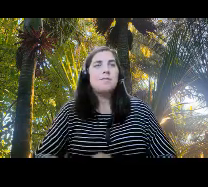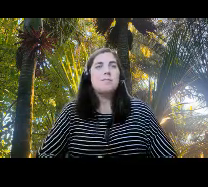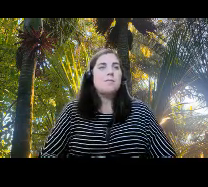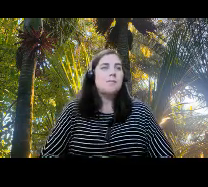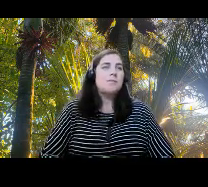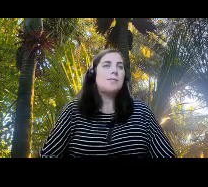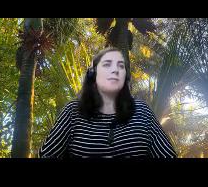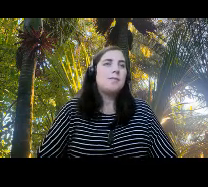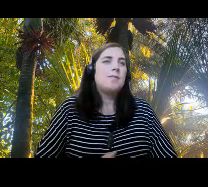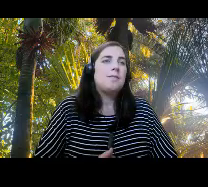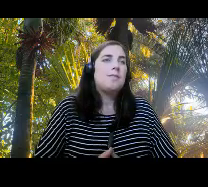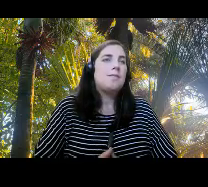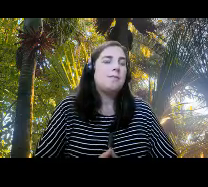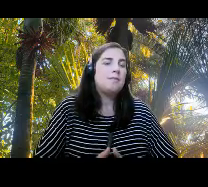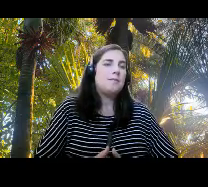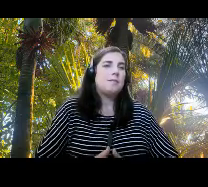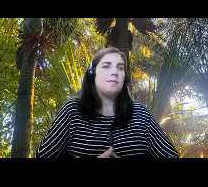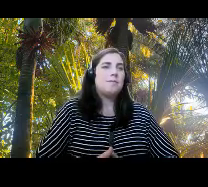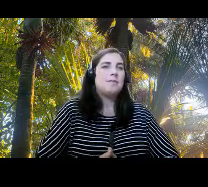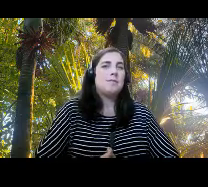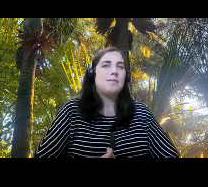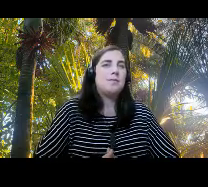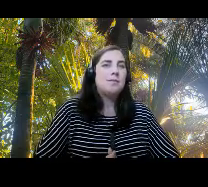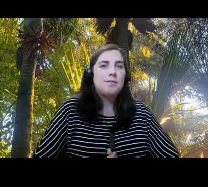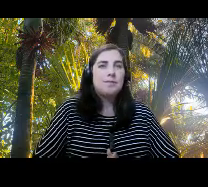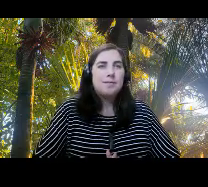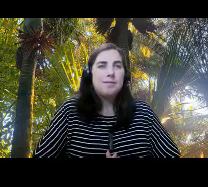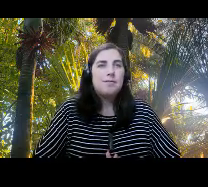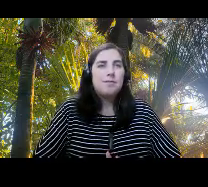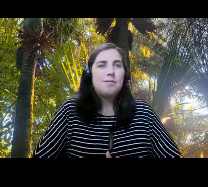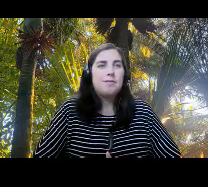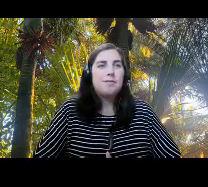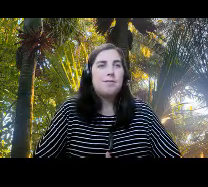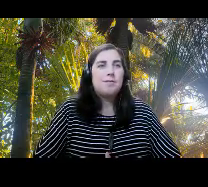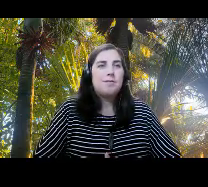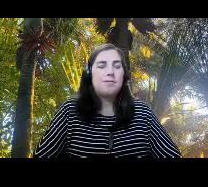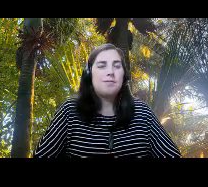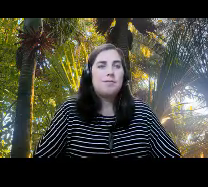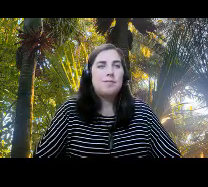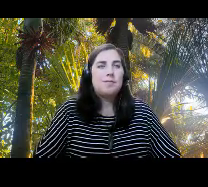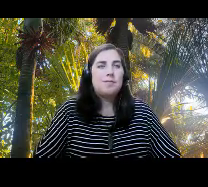can incorporate to minimize that risk as well. So these are just some of the things that